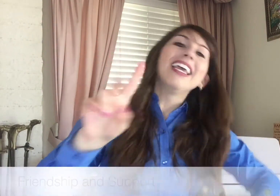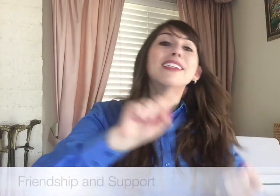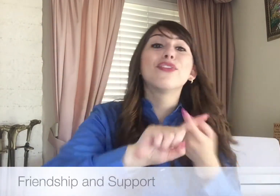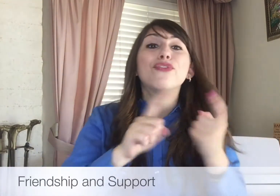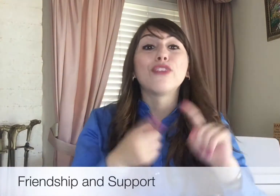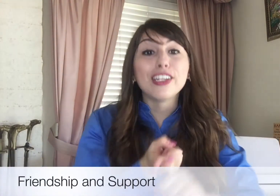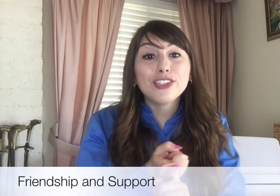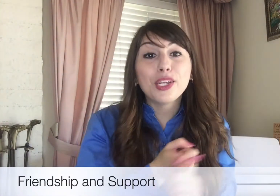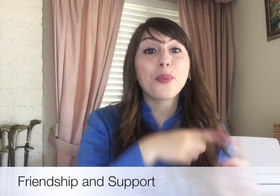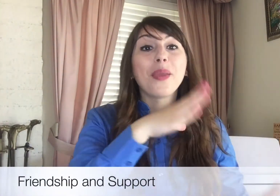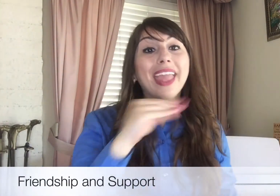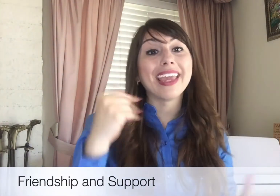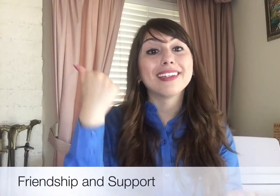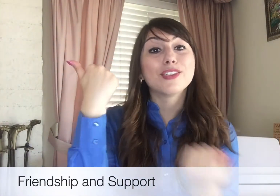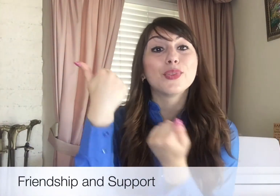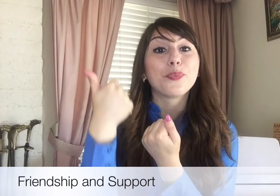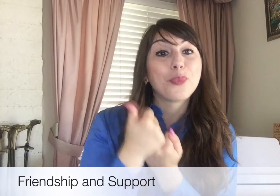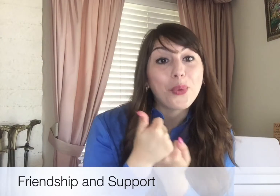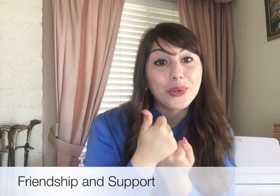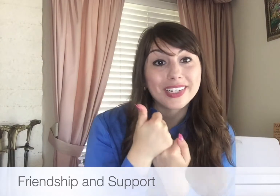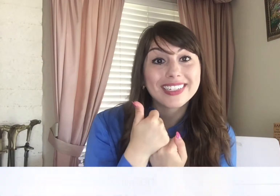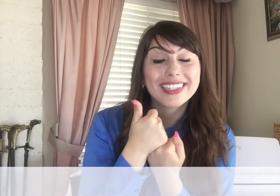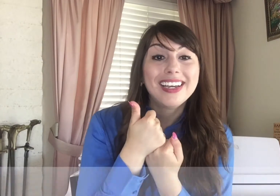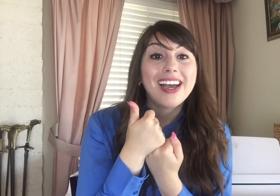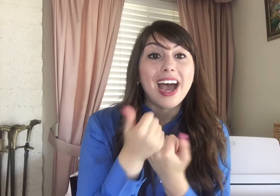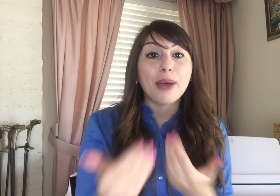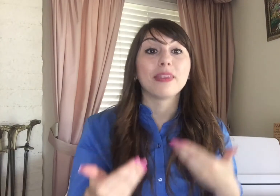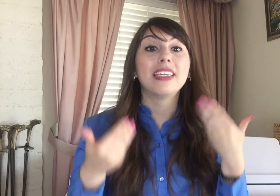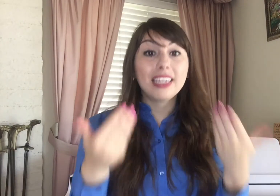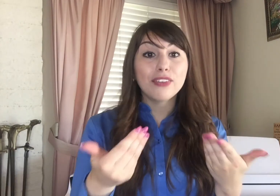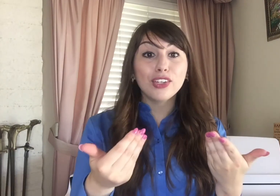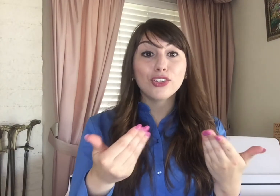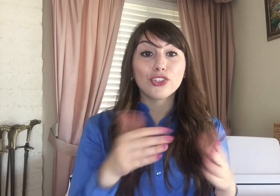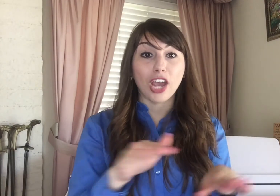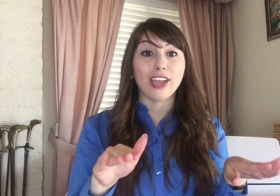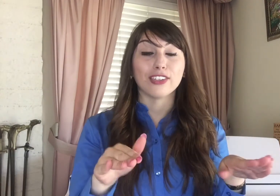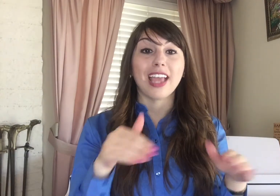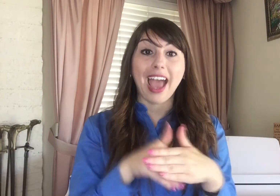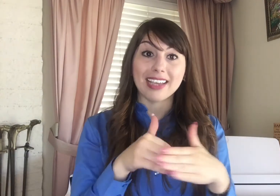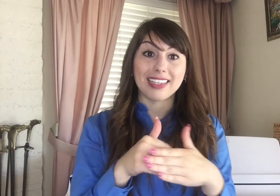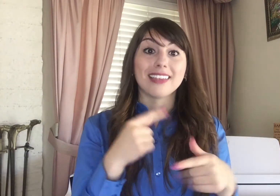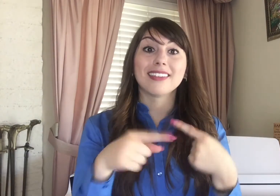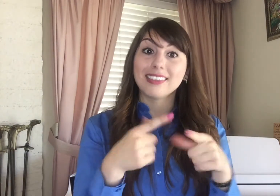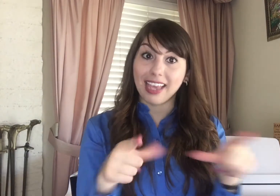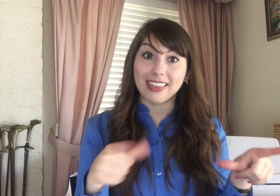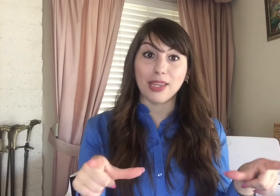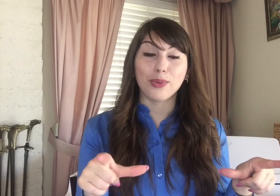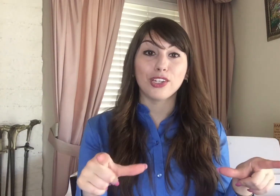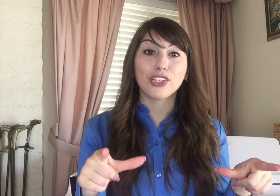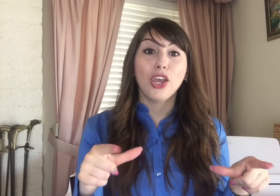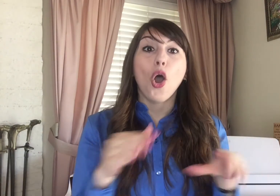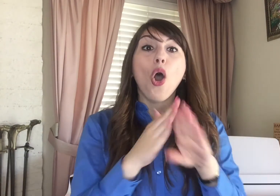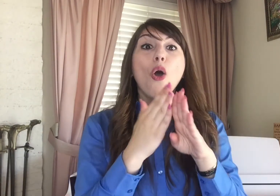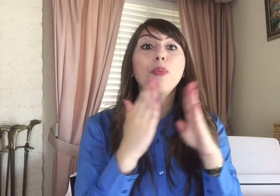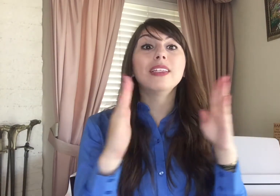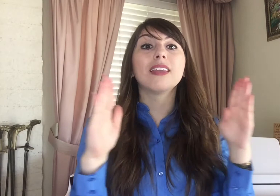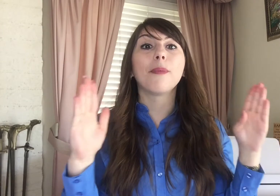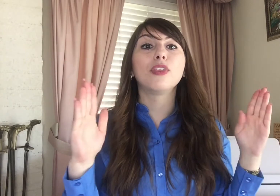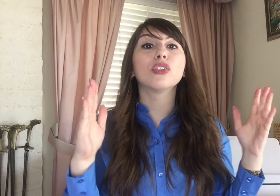friendship and support. Giving your child access to sign language opens up this